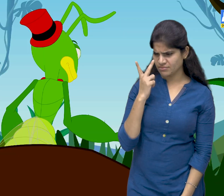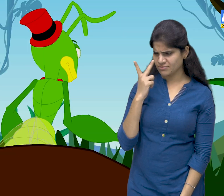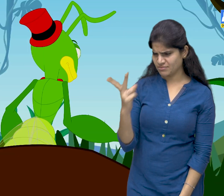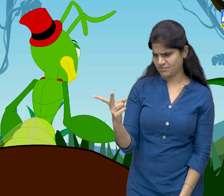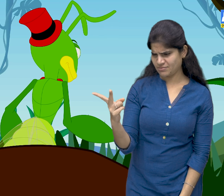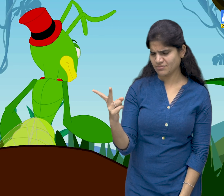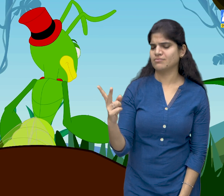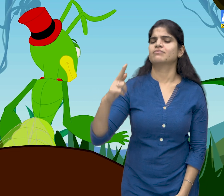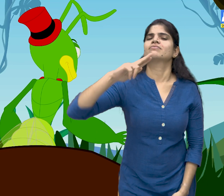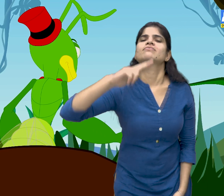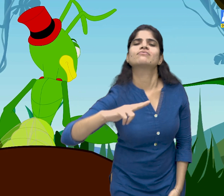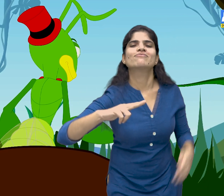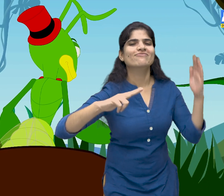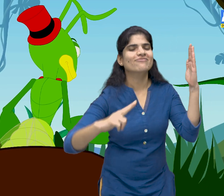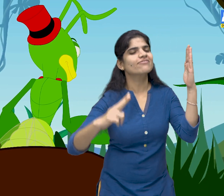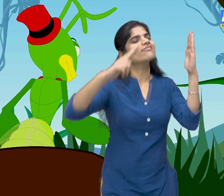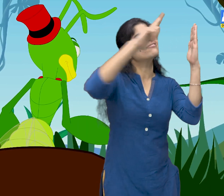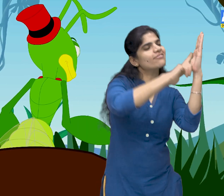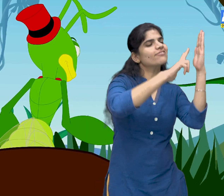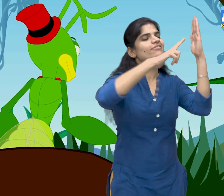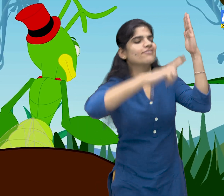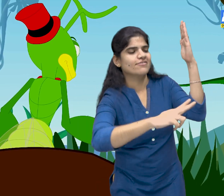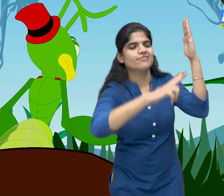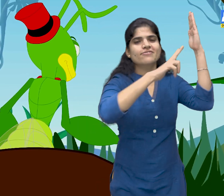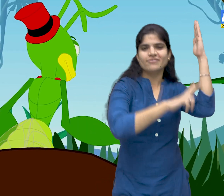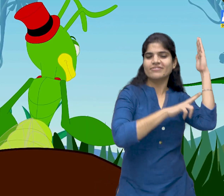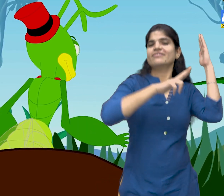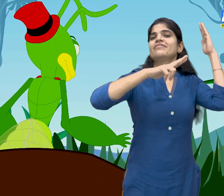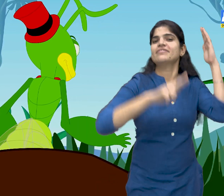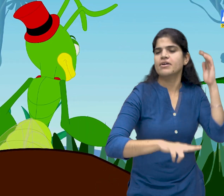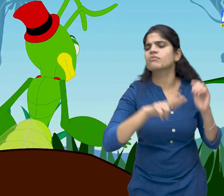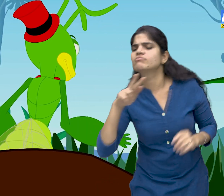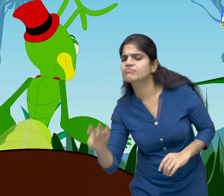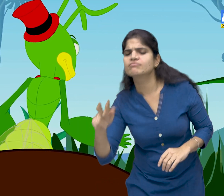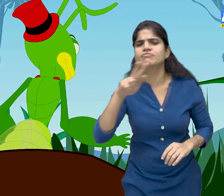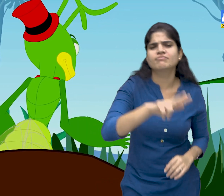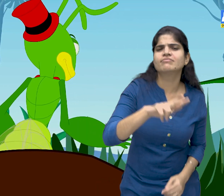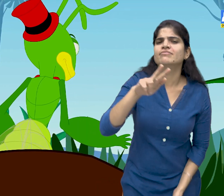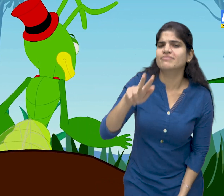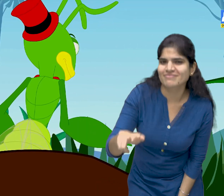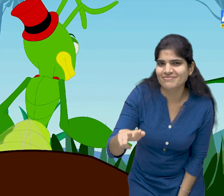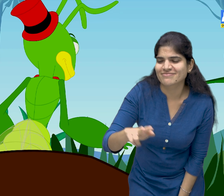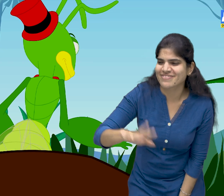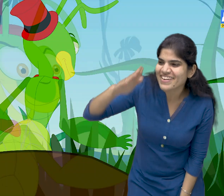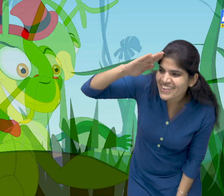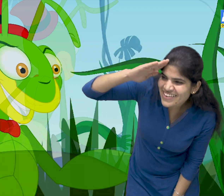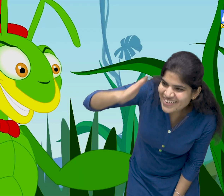Seeing this, the grasshopper hopped and climbed down the tree. He went to her and said,